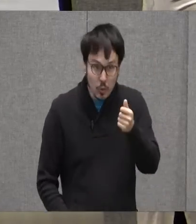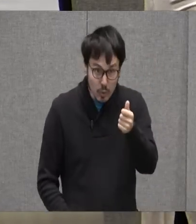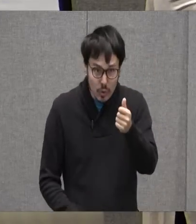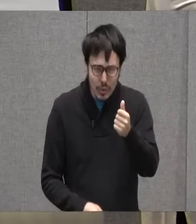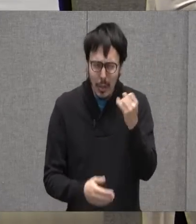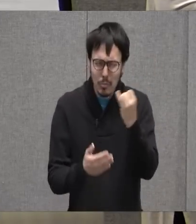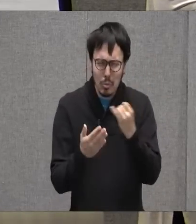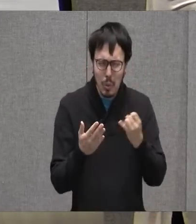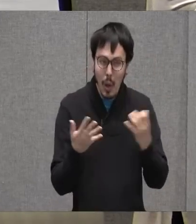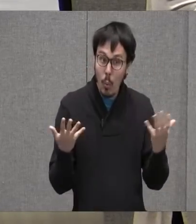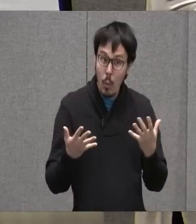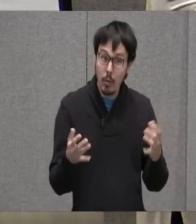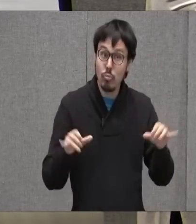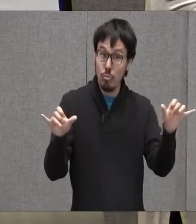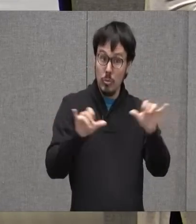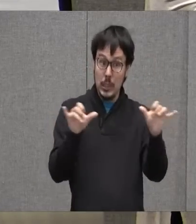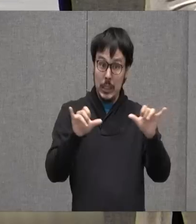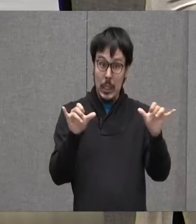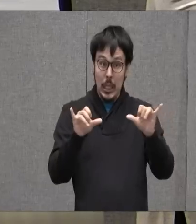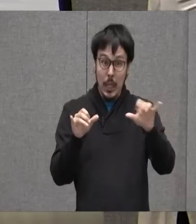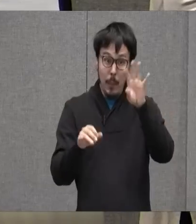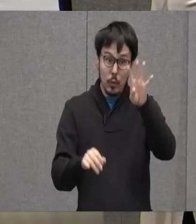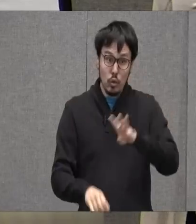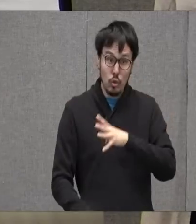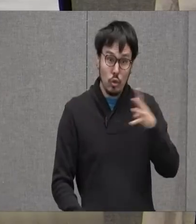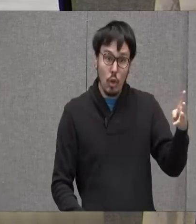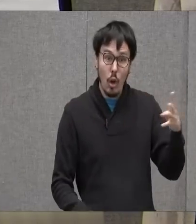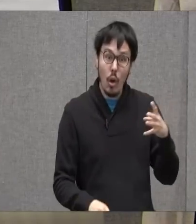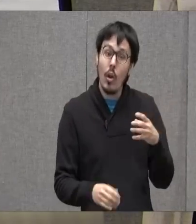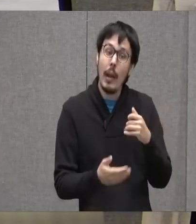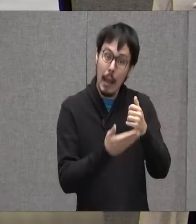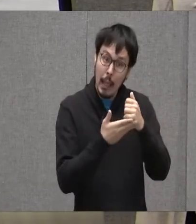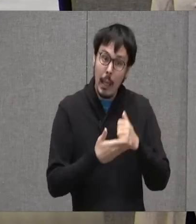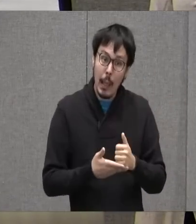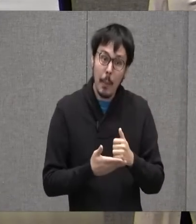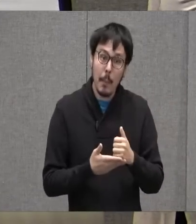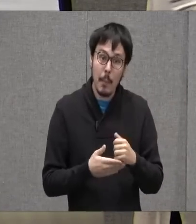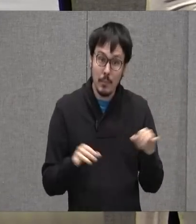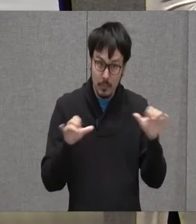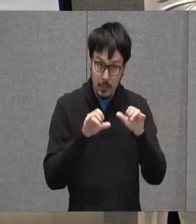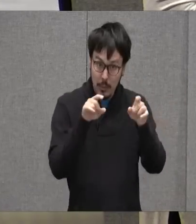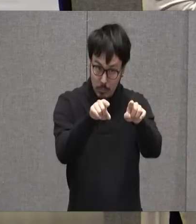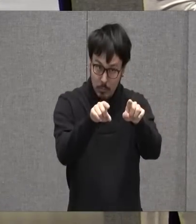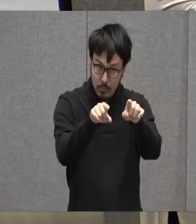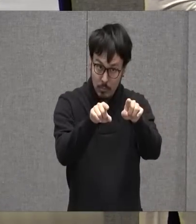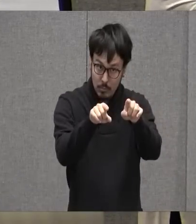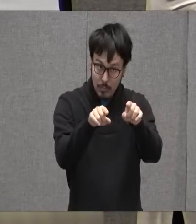Did you also make a 20s chart for the number of the day like I did? I would love to see it.